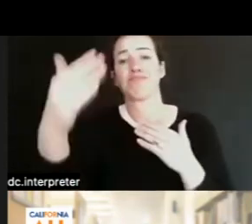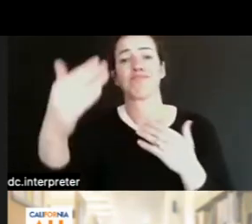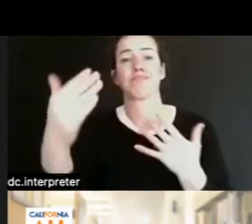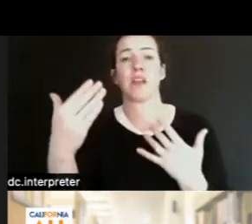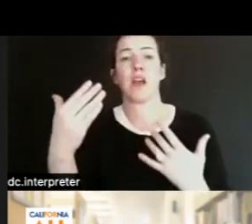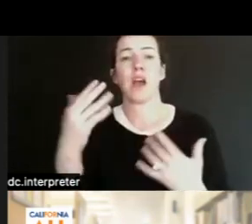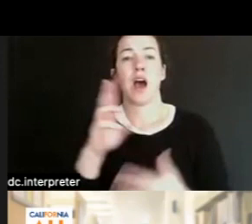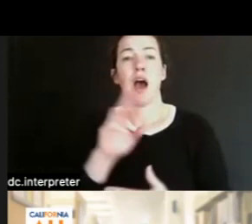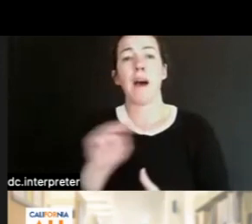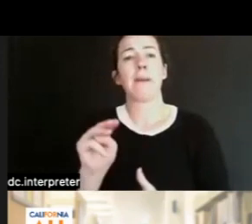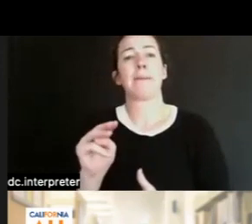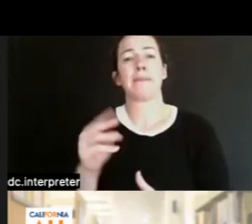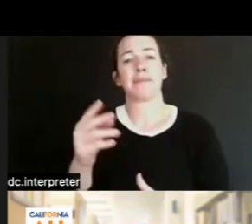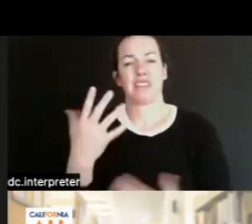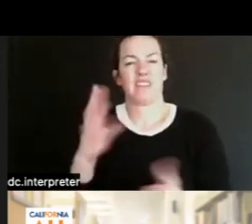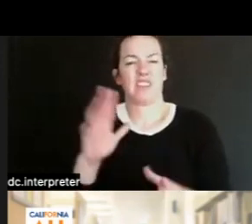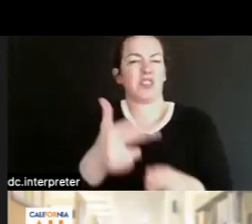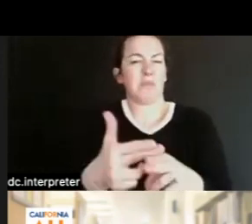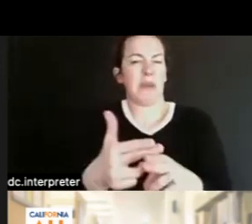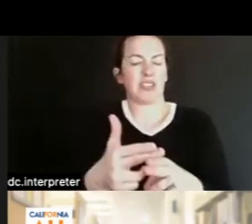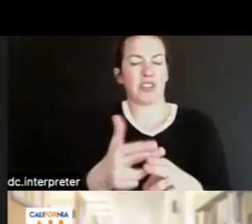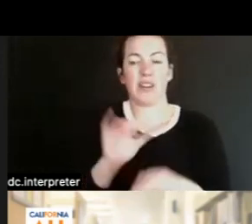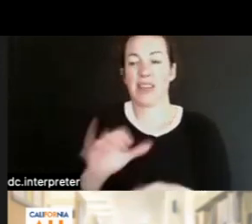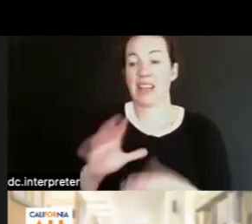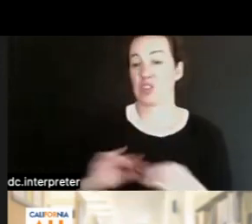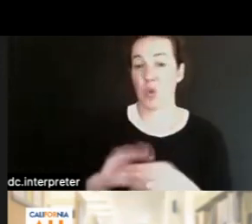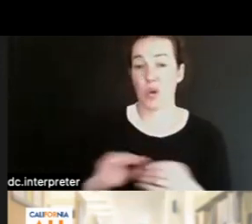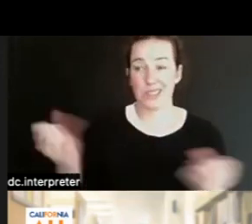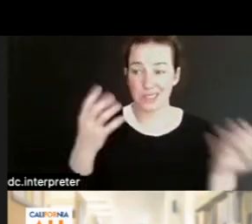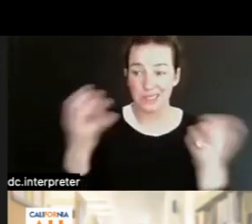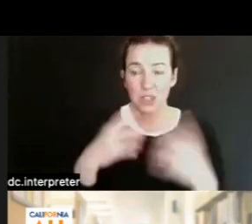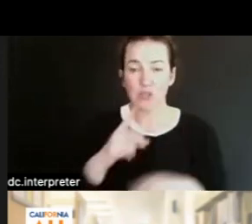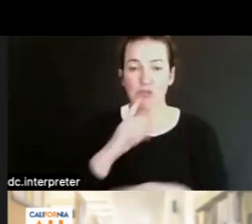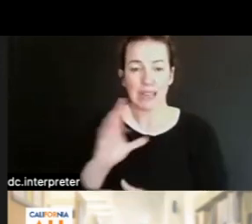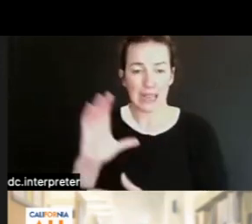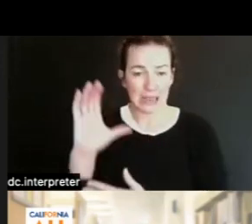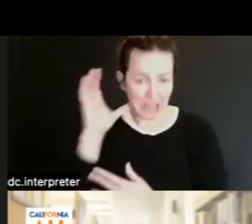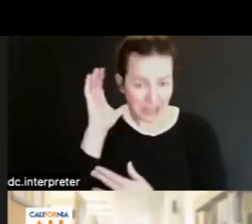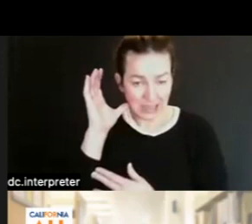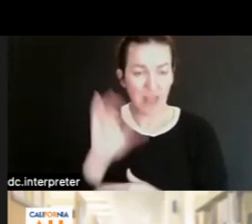we've, like I mentioned, taking those stories and really hearing them, we're advocating outside of